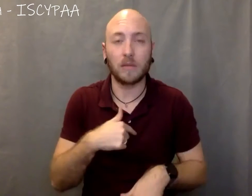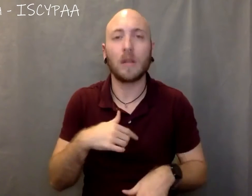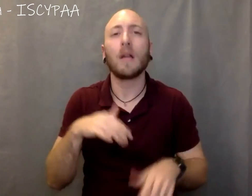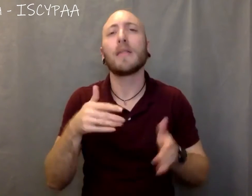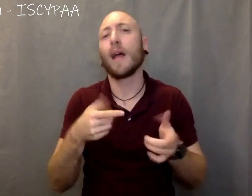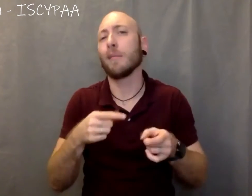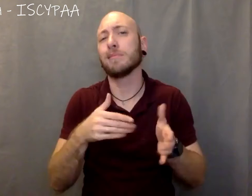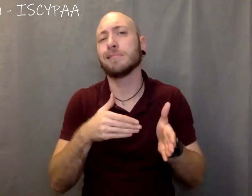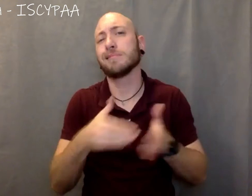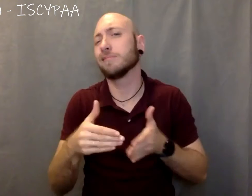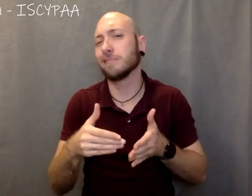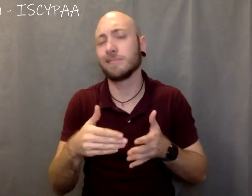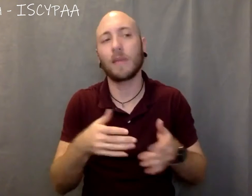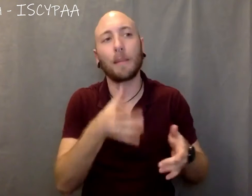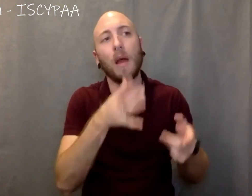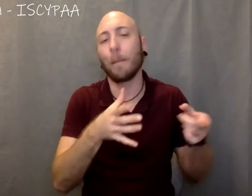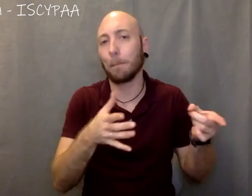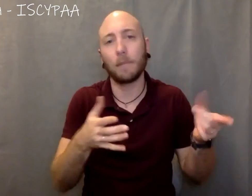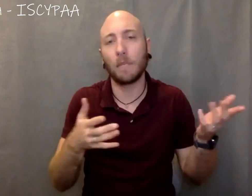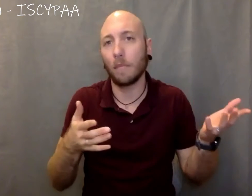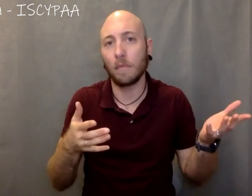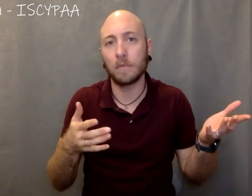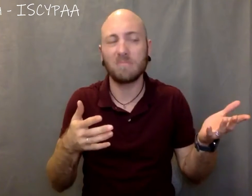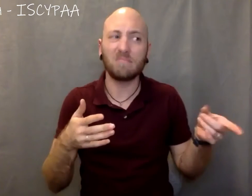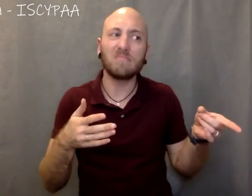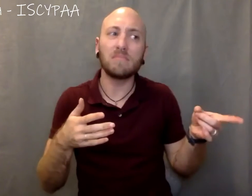you know, because my mom had kept supporting me